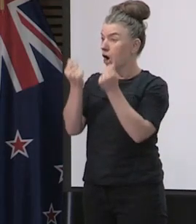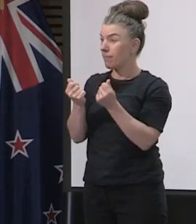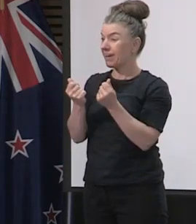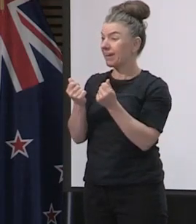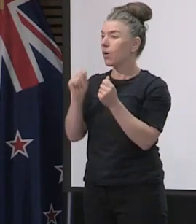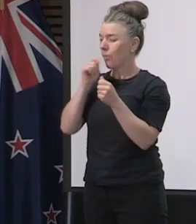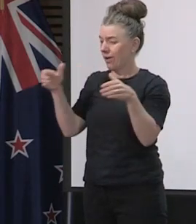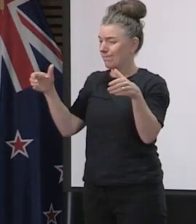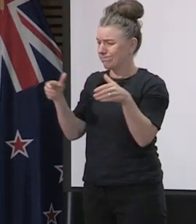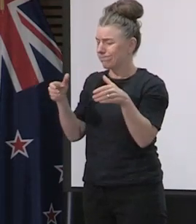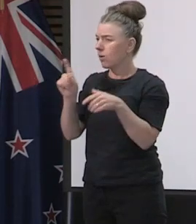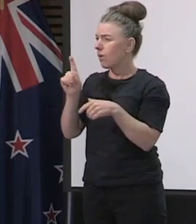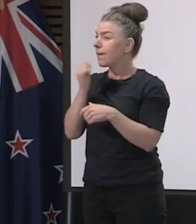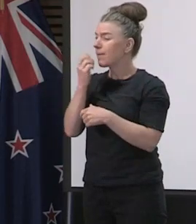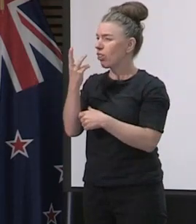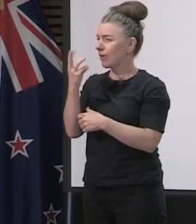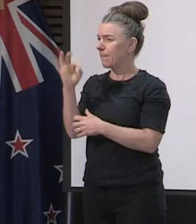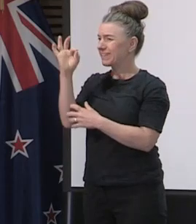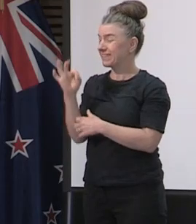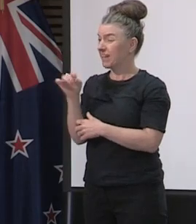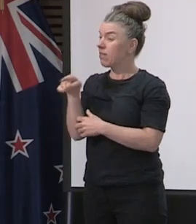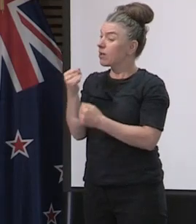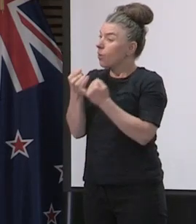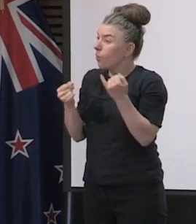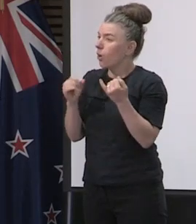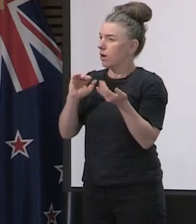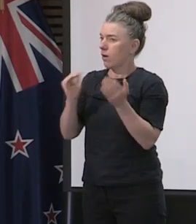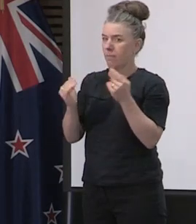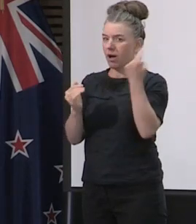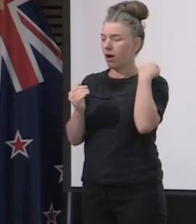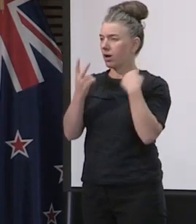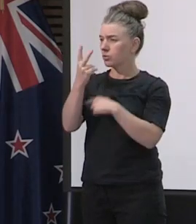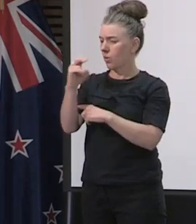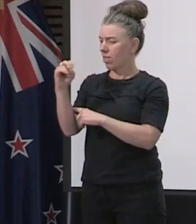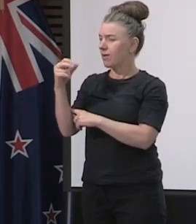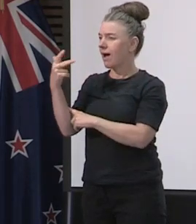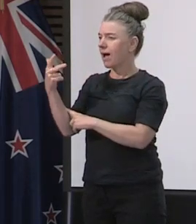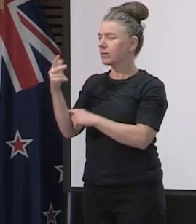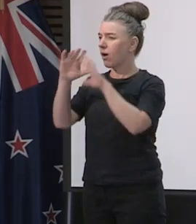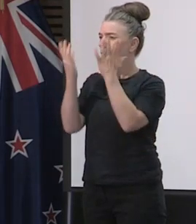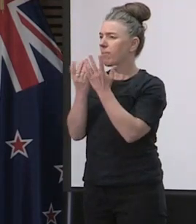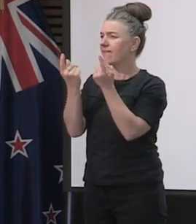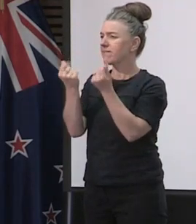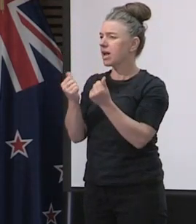Monetary Fund predicts the global economy will contract